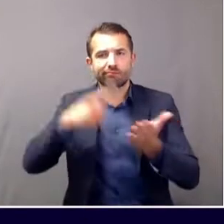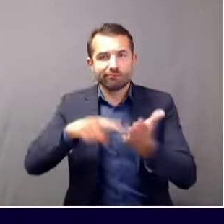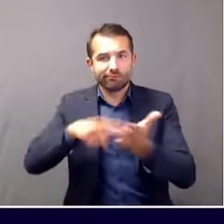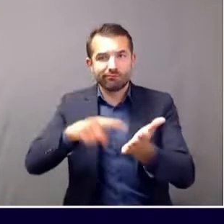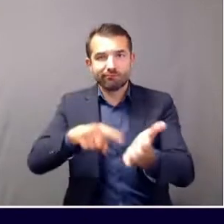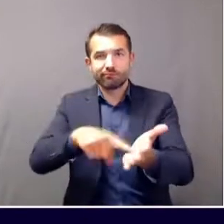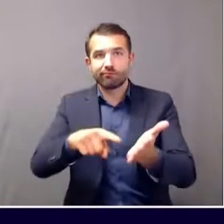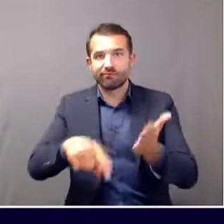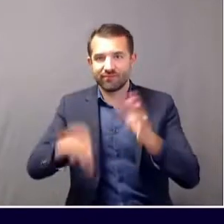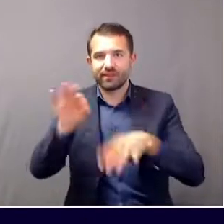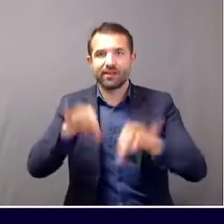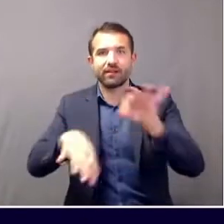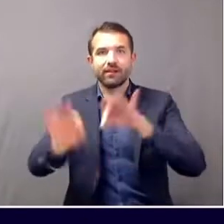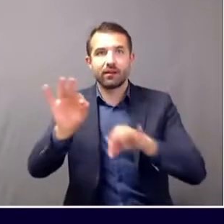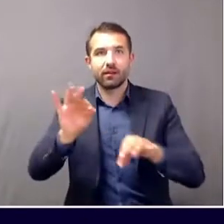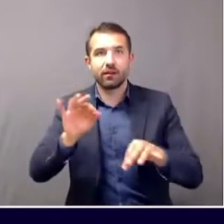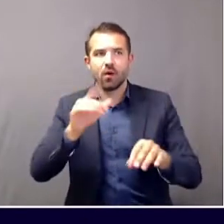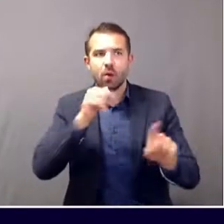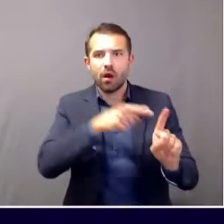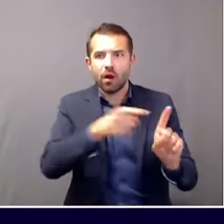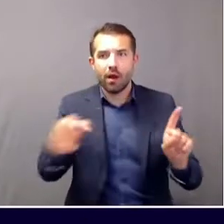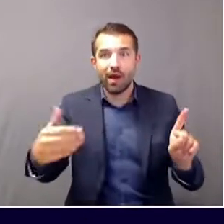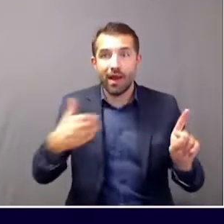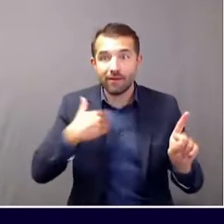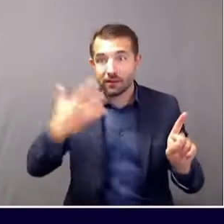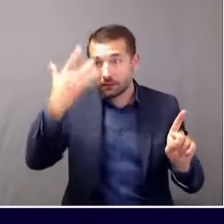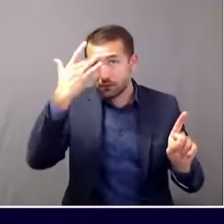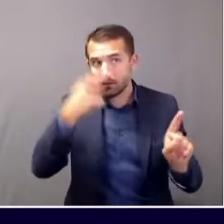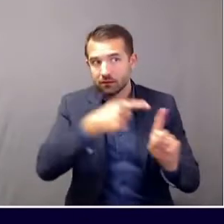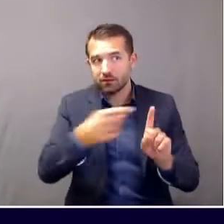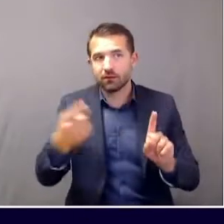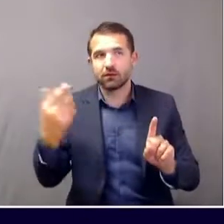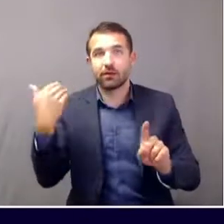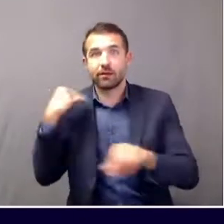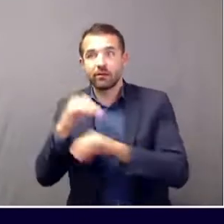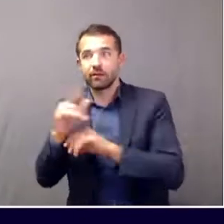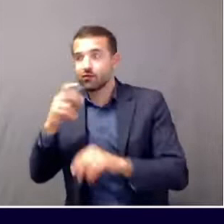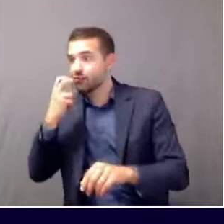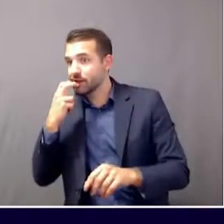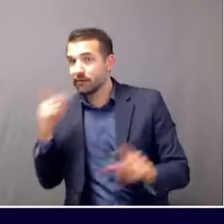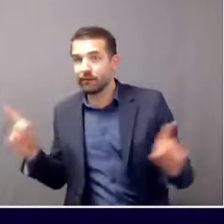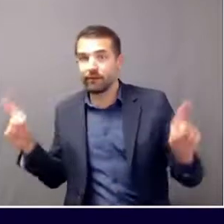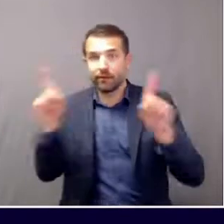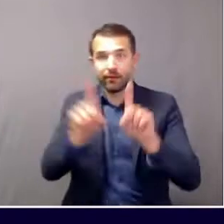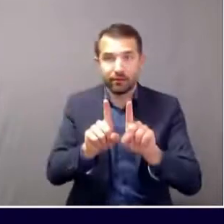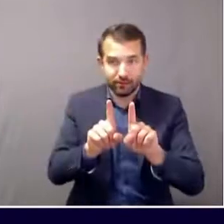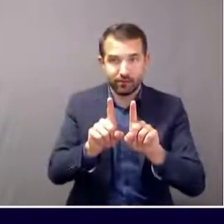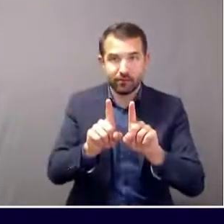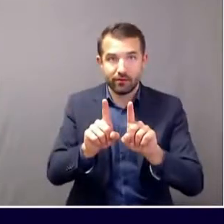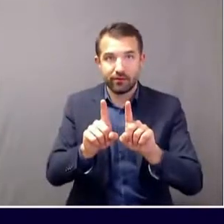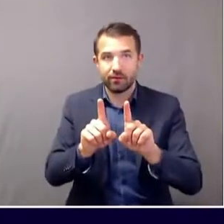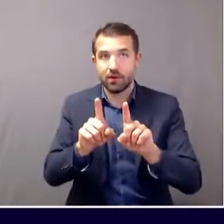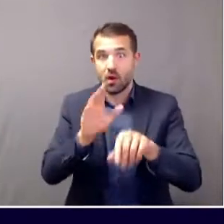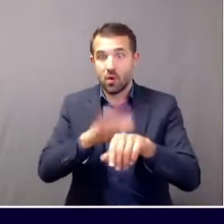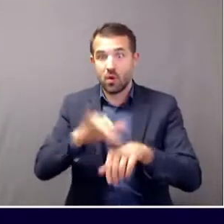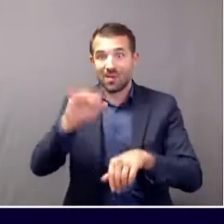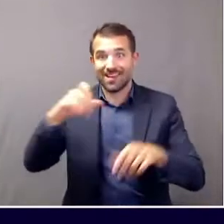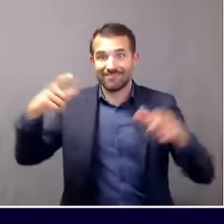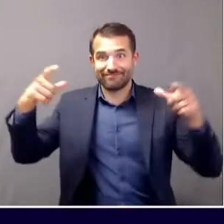that was just reported to us last night is to verify whether